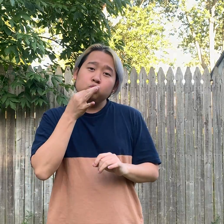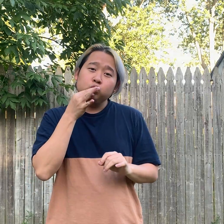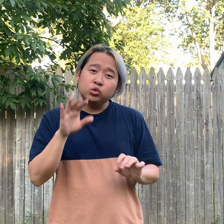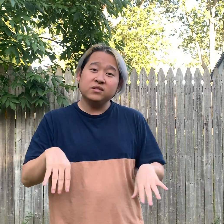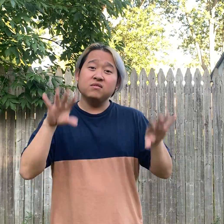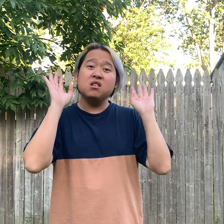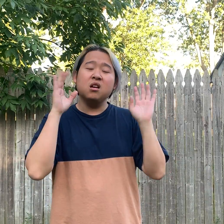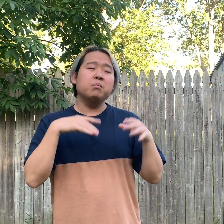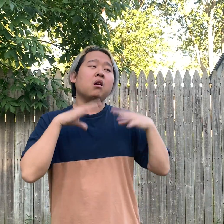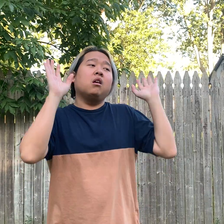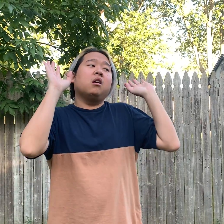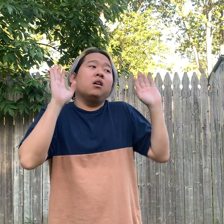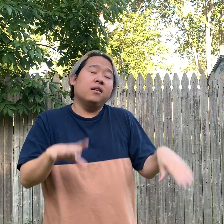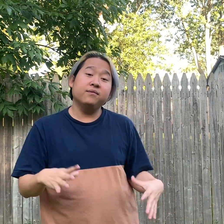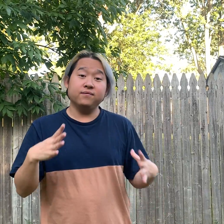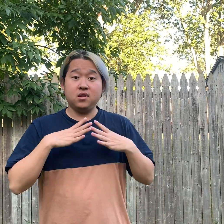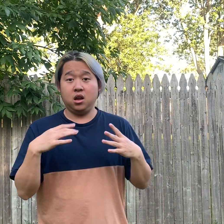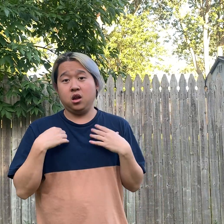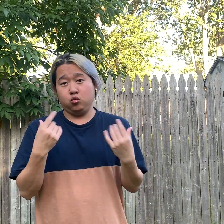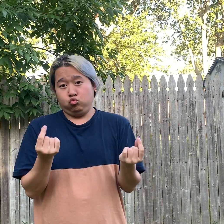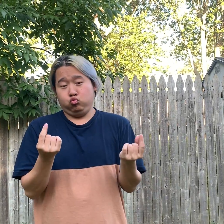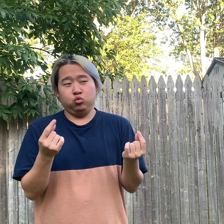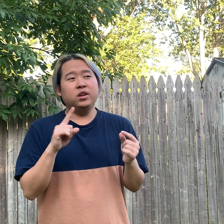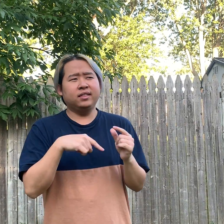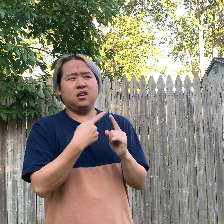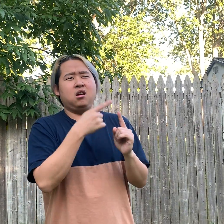Just when I was about to give up, I was contacted